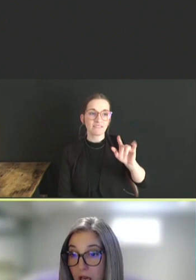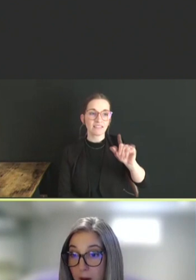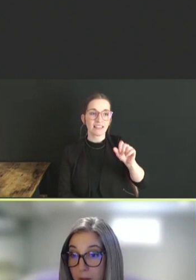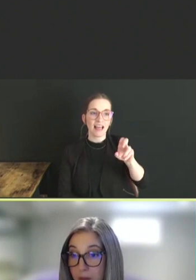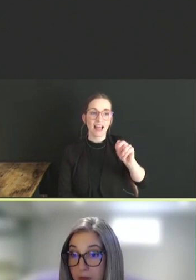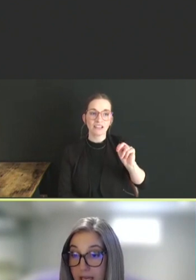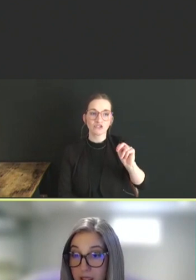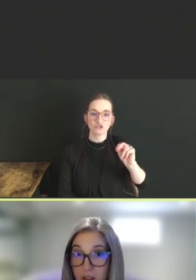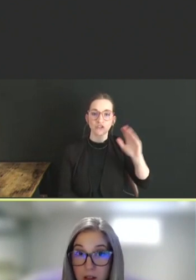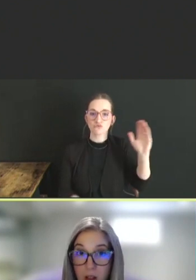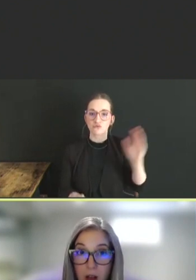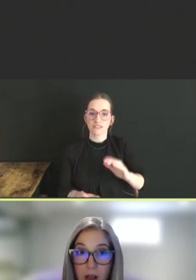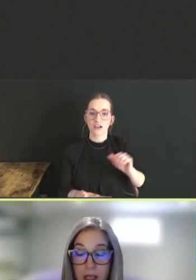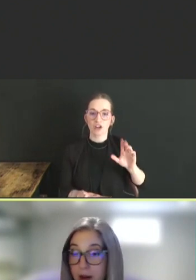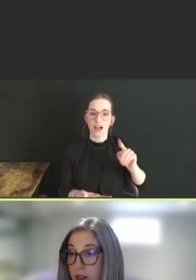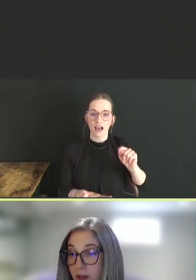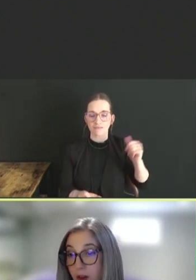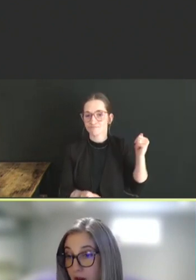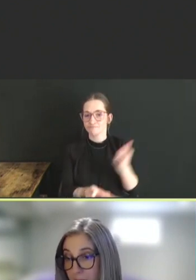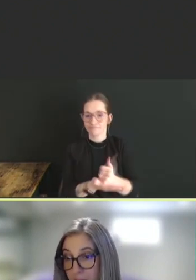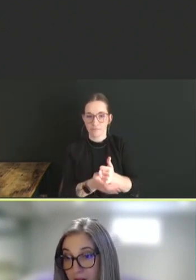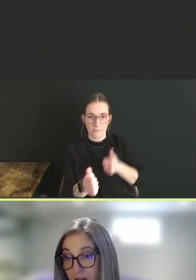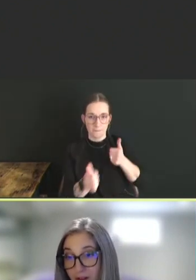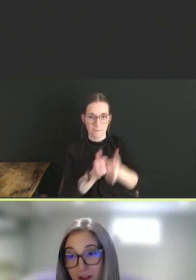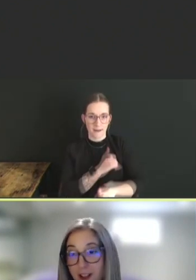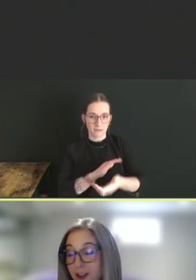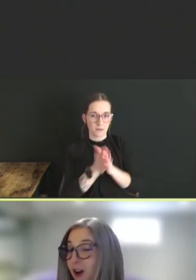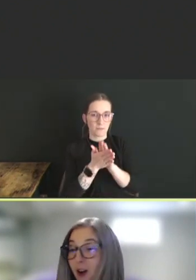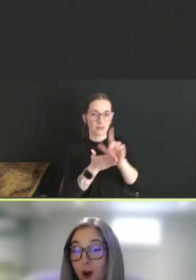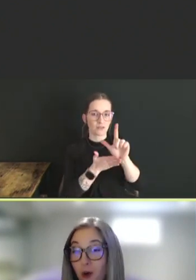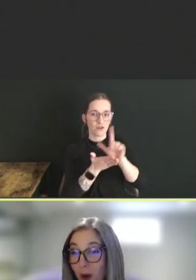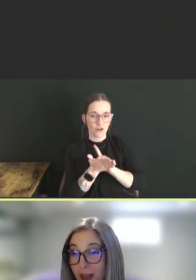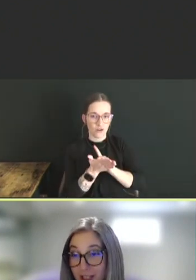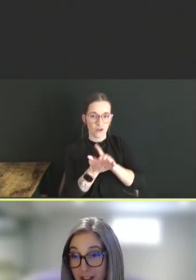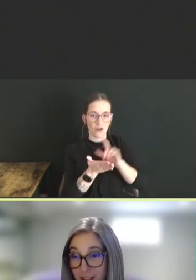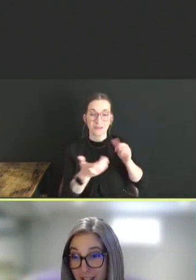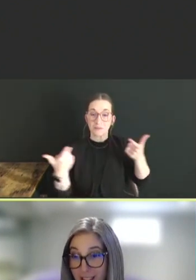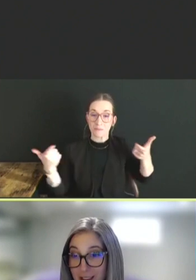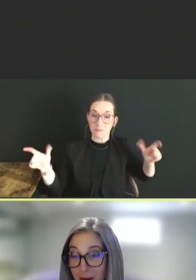into law and that was a very big bill covering a wide range of things.